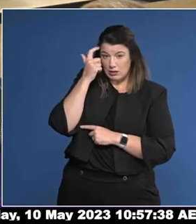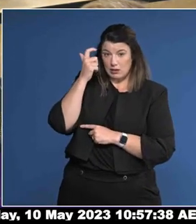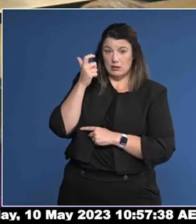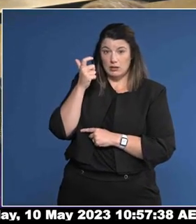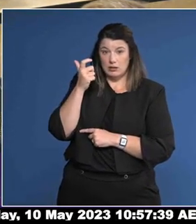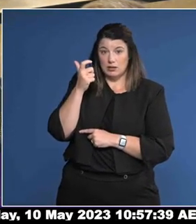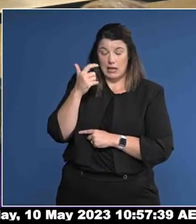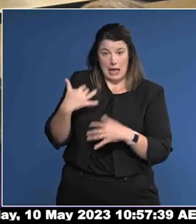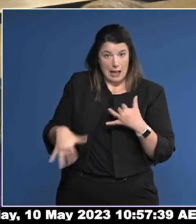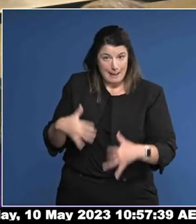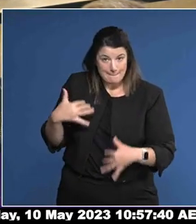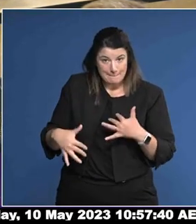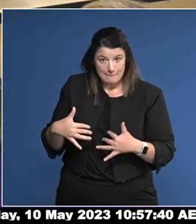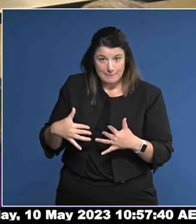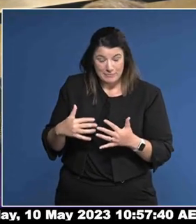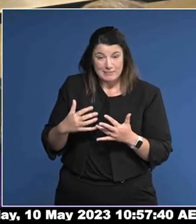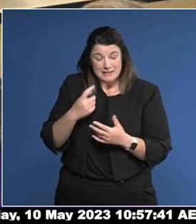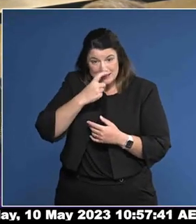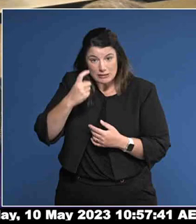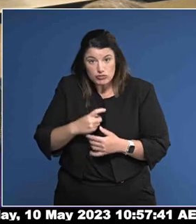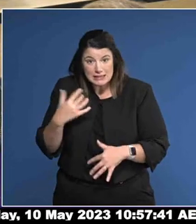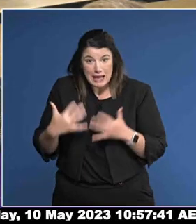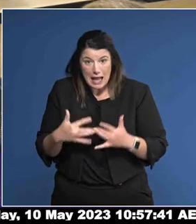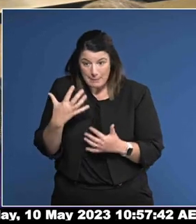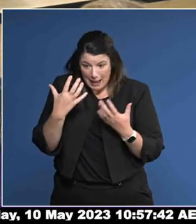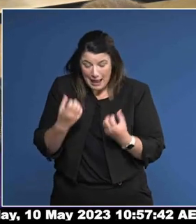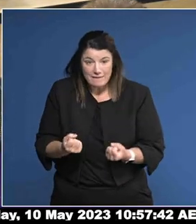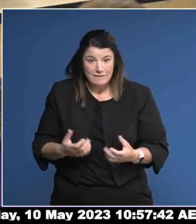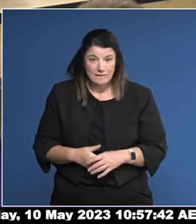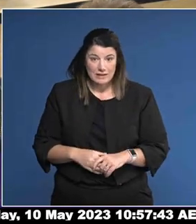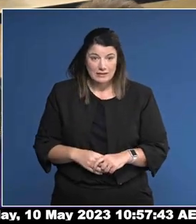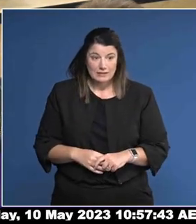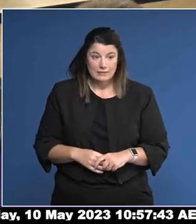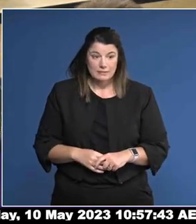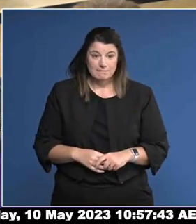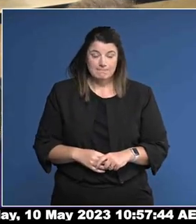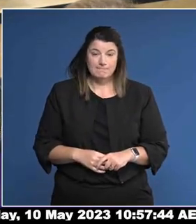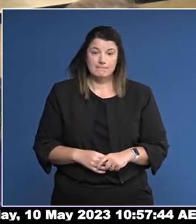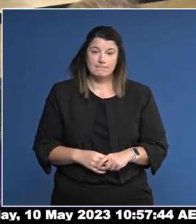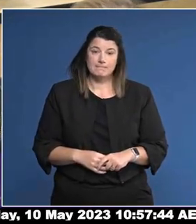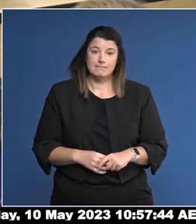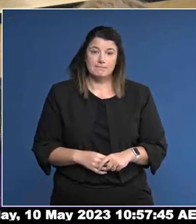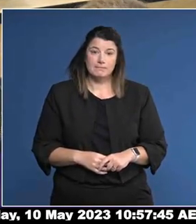harm, significant harm exists? Our staff are not able to investigate.